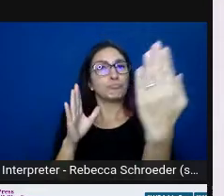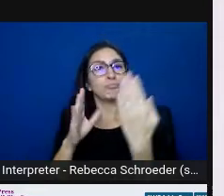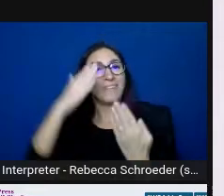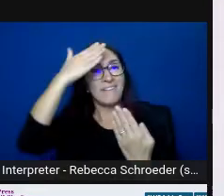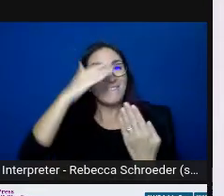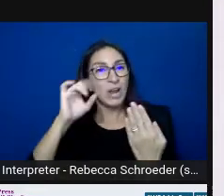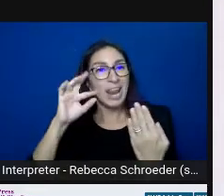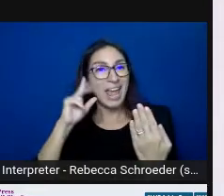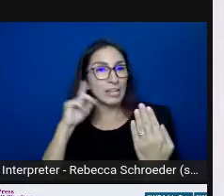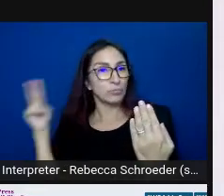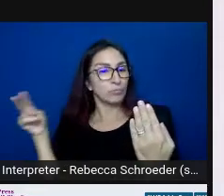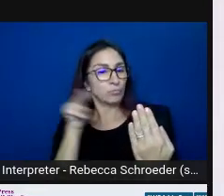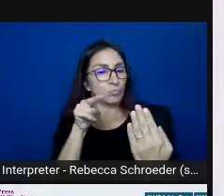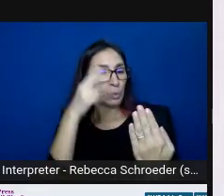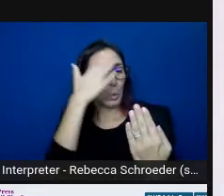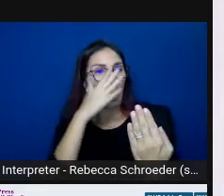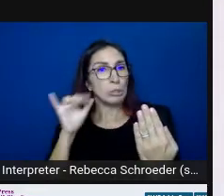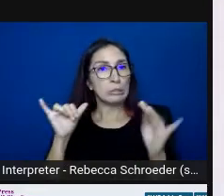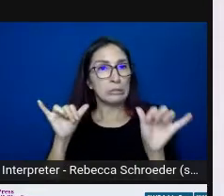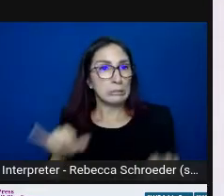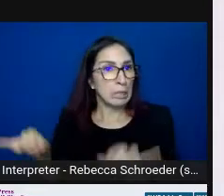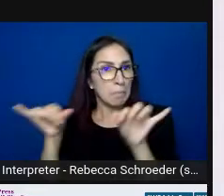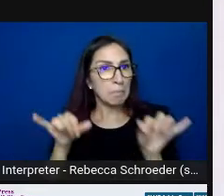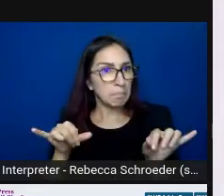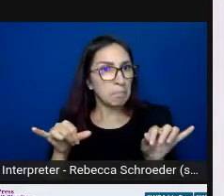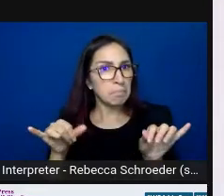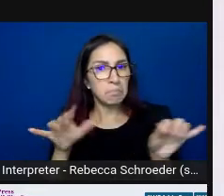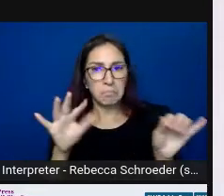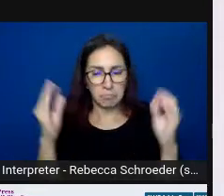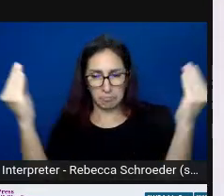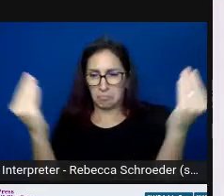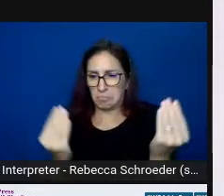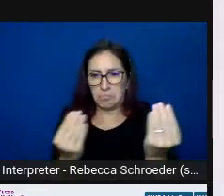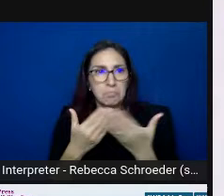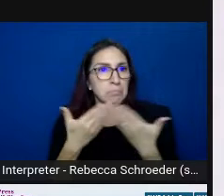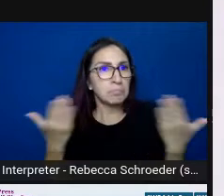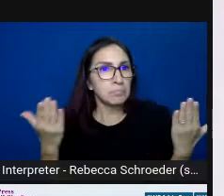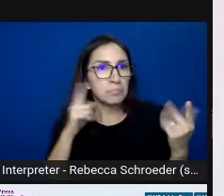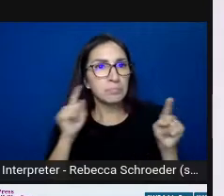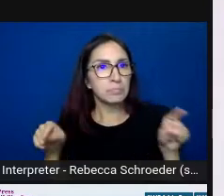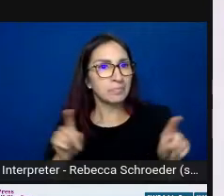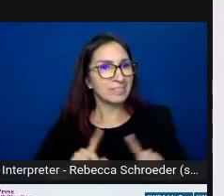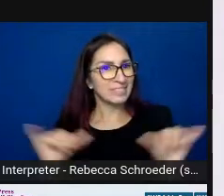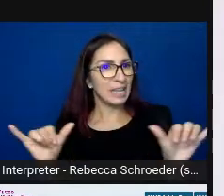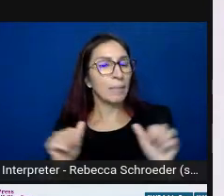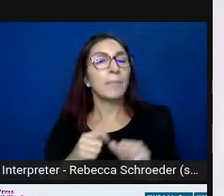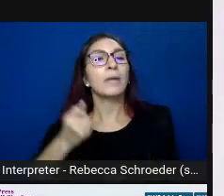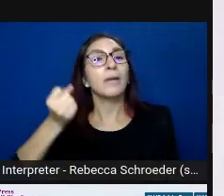to the person editing the stuff, but for a accessibility view,